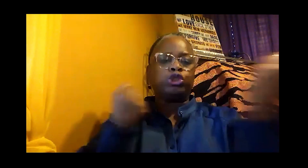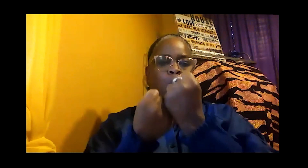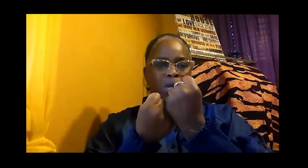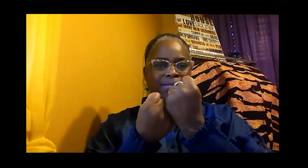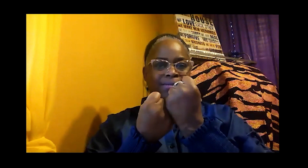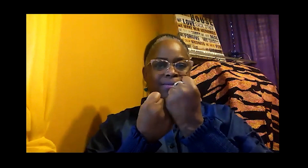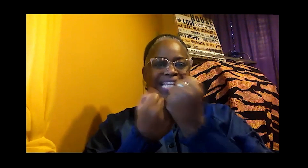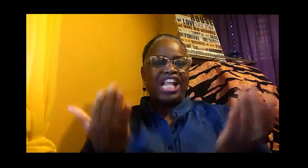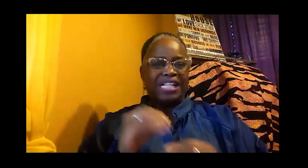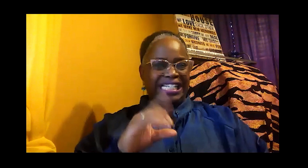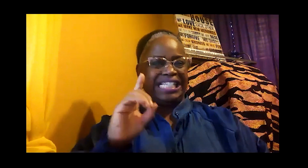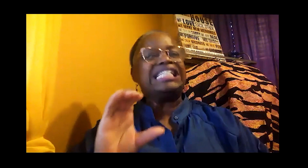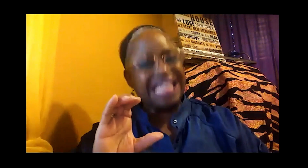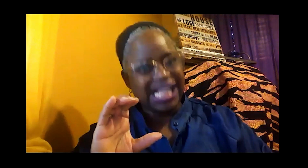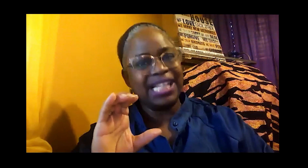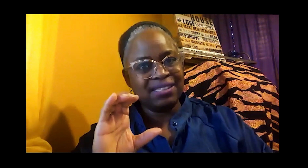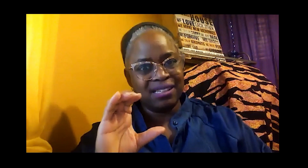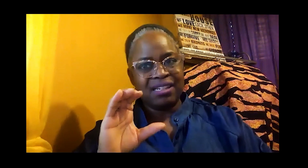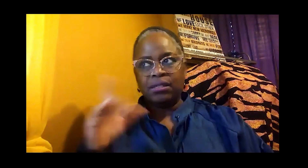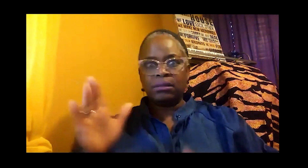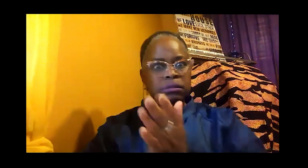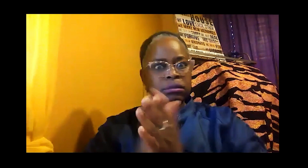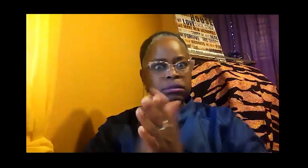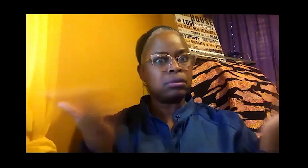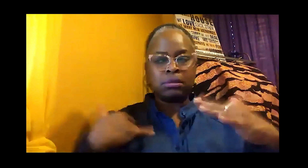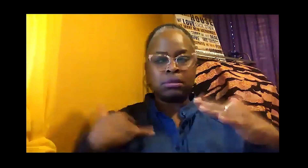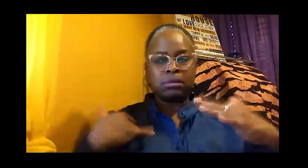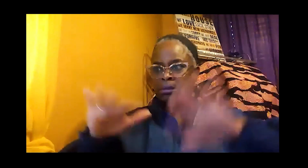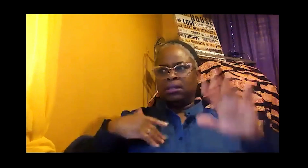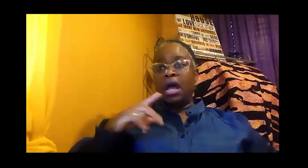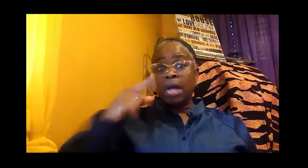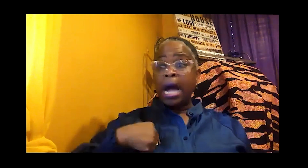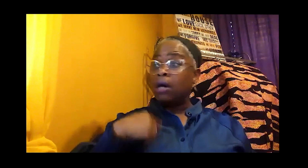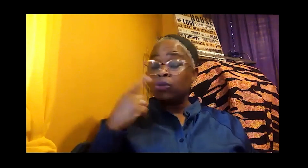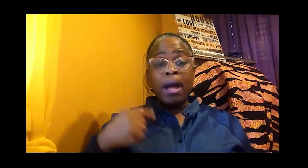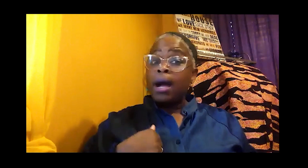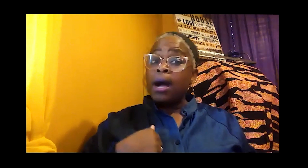more support here in DC with VOCA. I also informed everyone that I was not setting